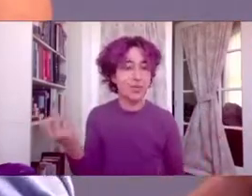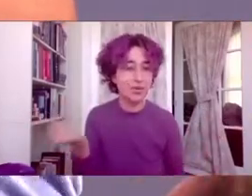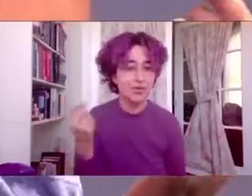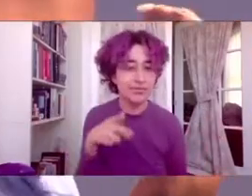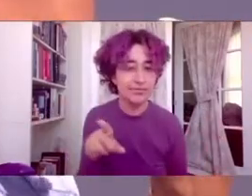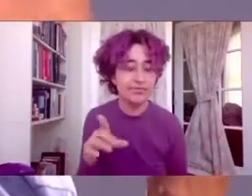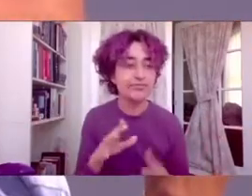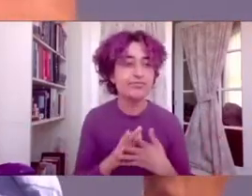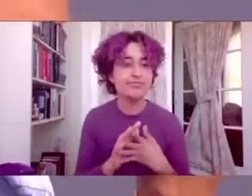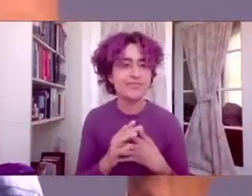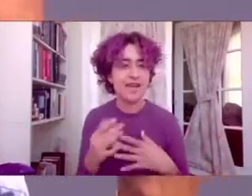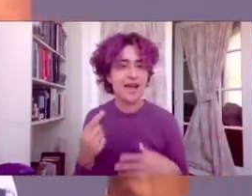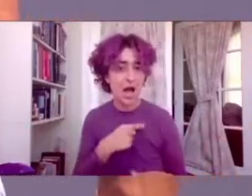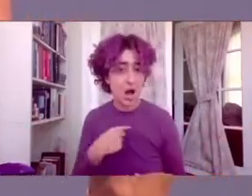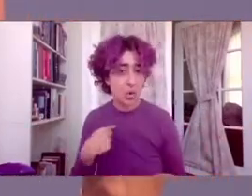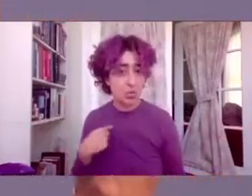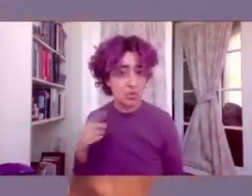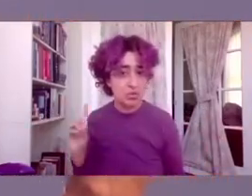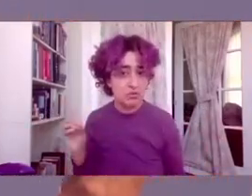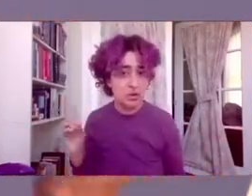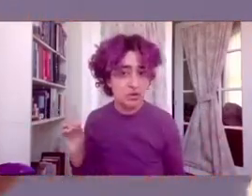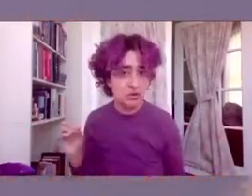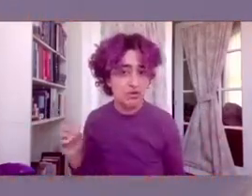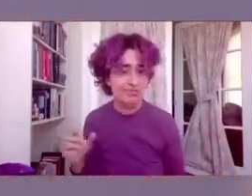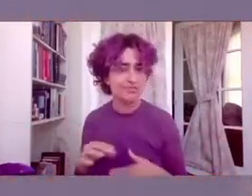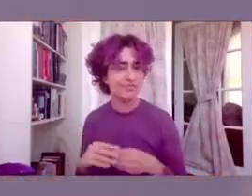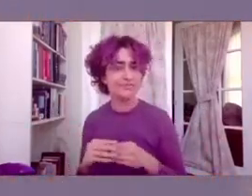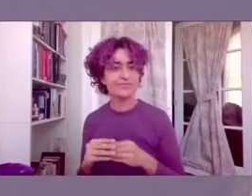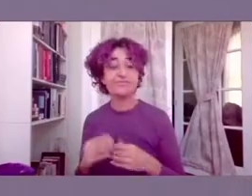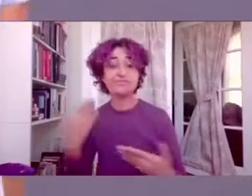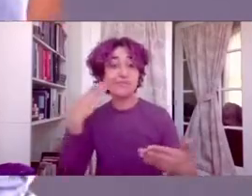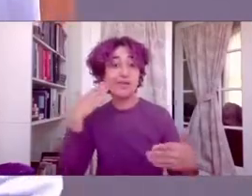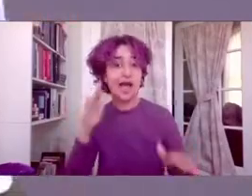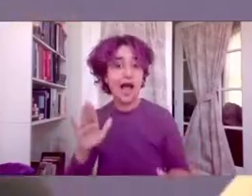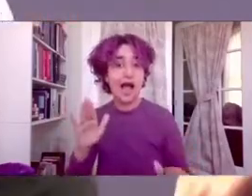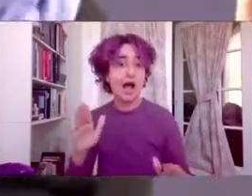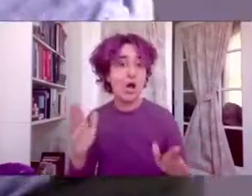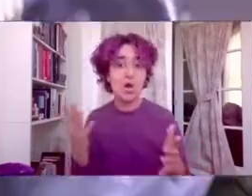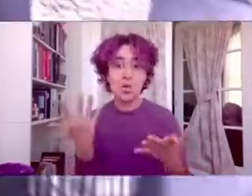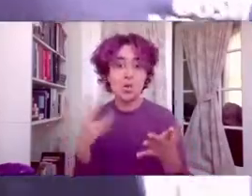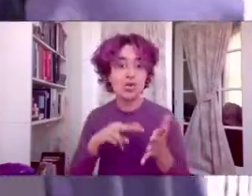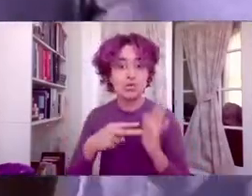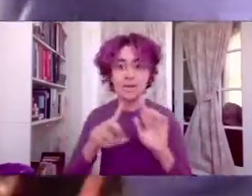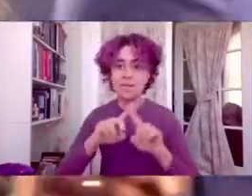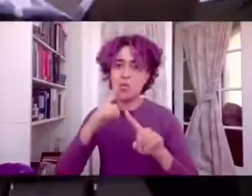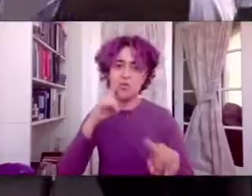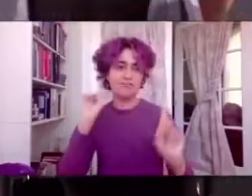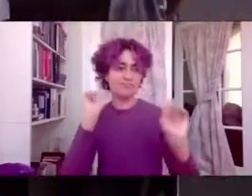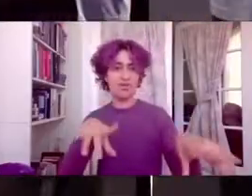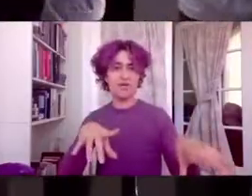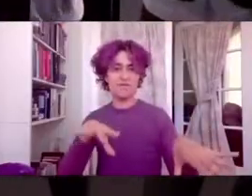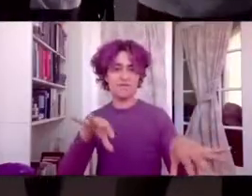Y'all, are we democracy? I don't know, but we going down to that club to find out. Let's go. Come on, let's go.